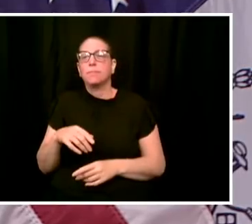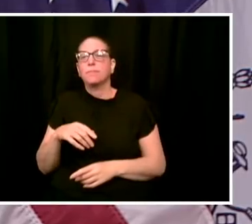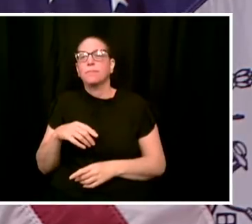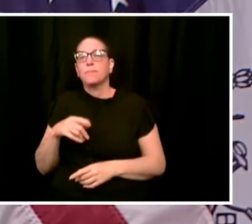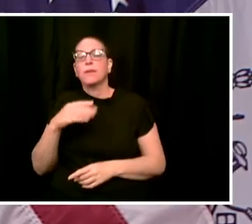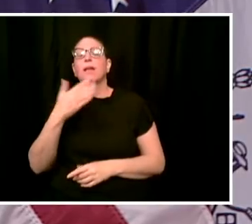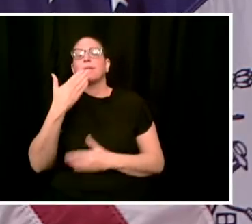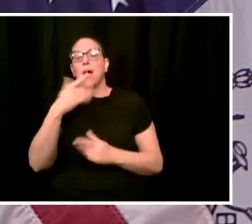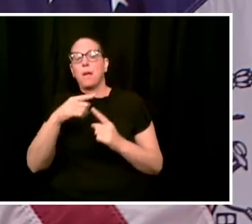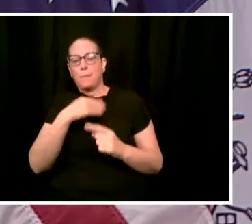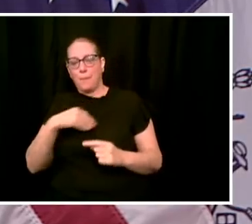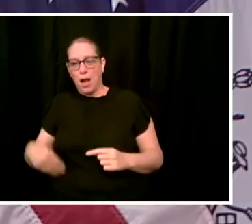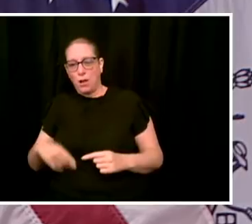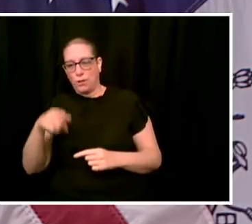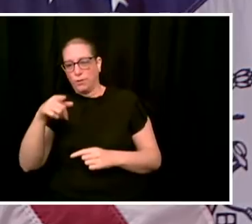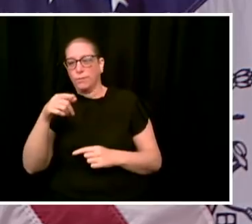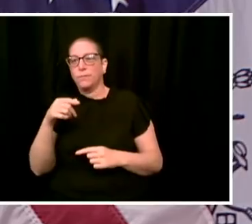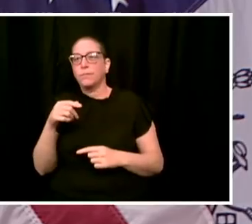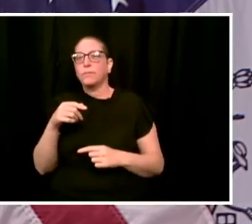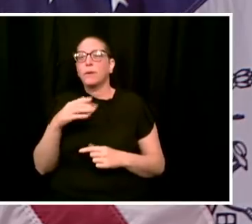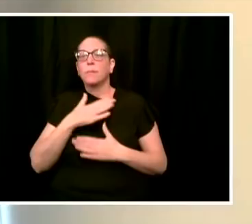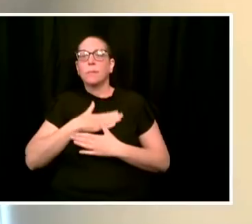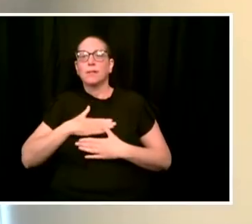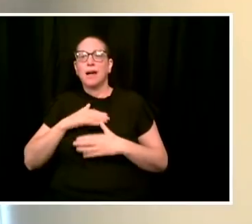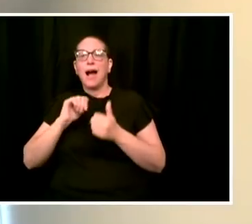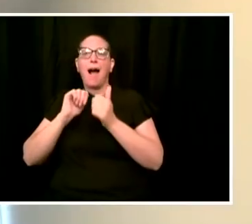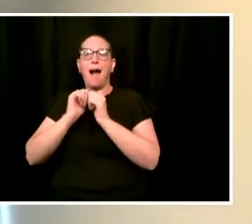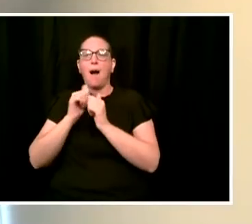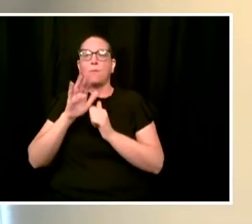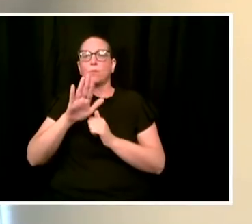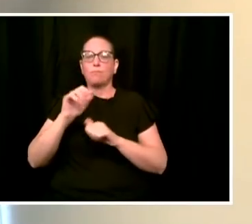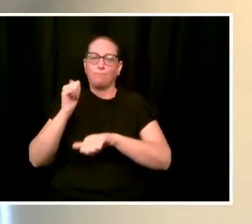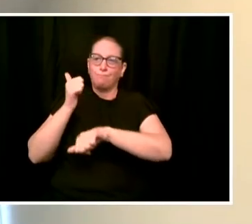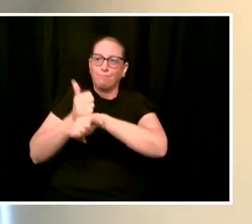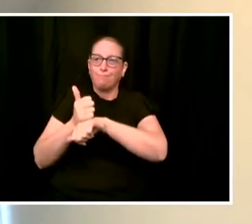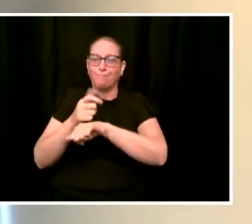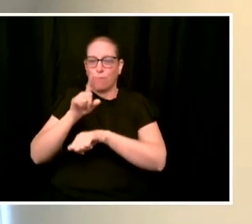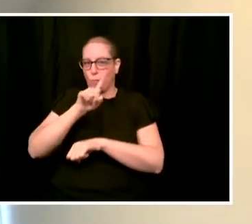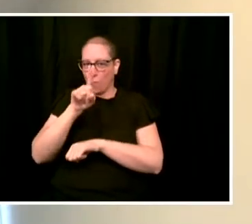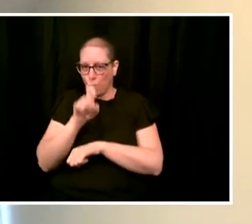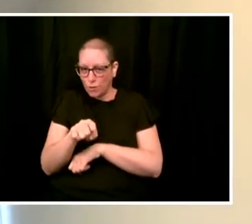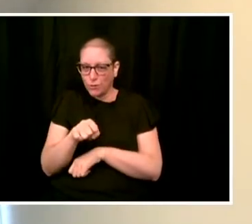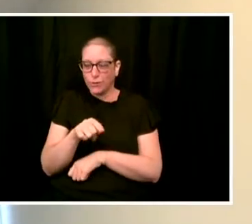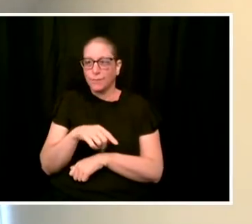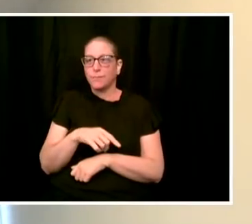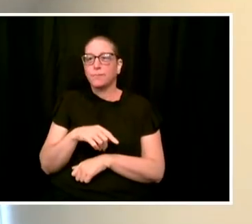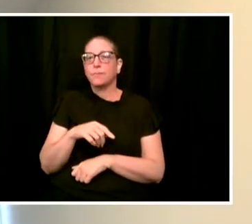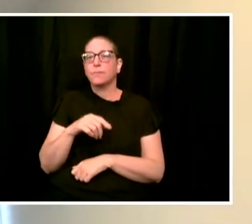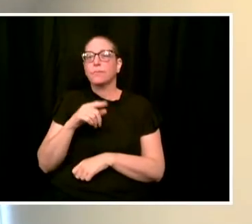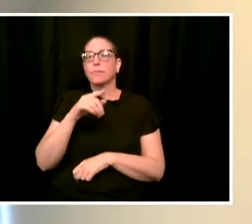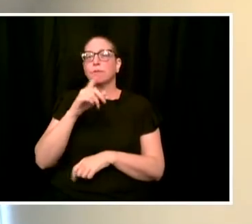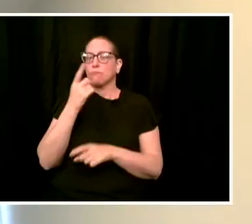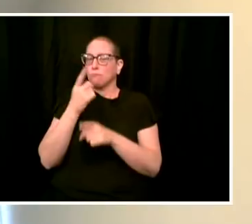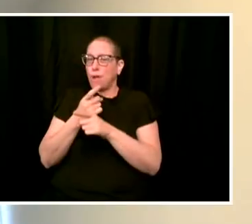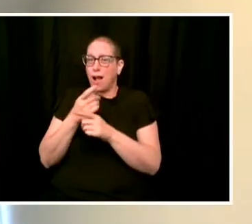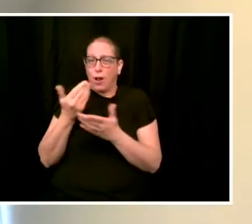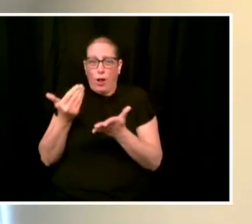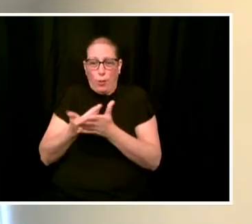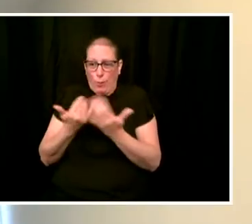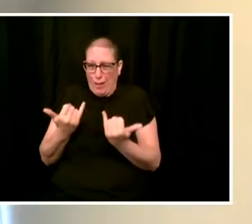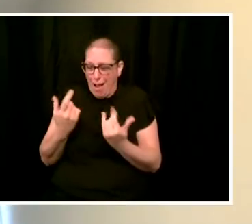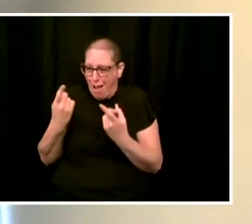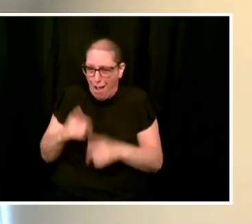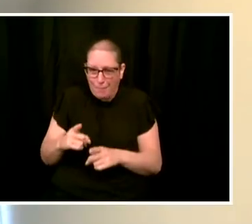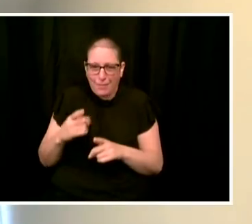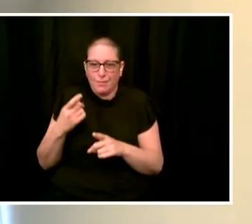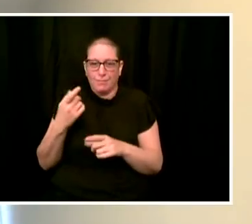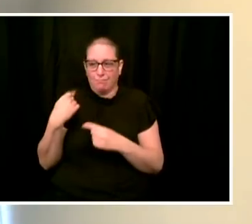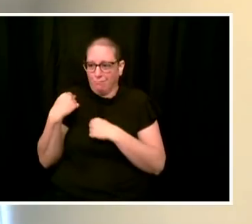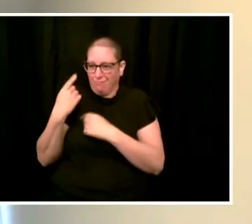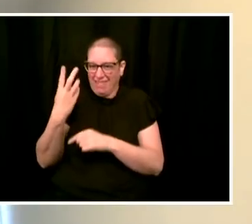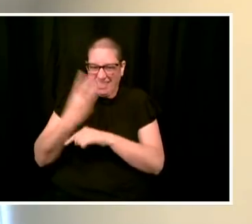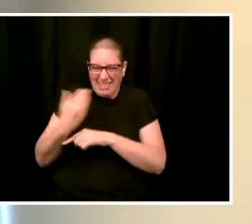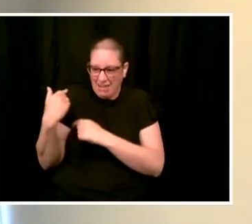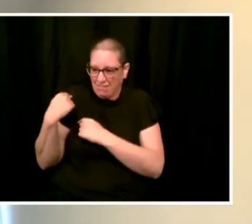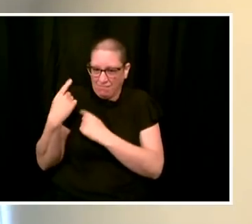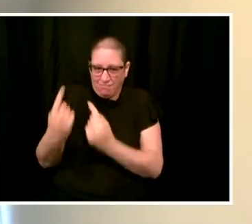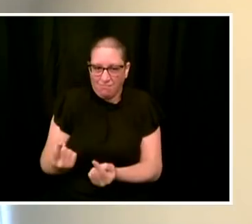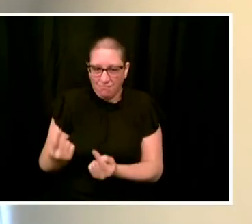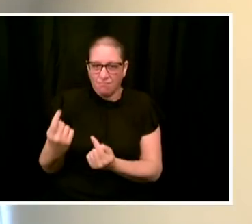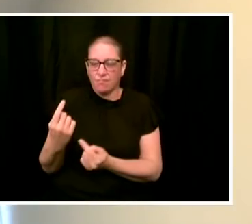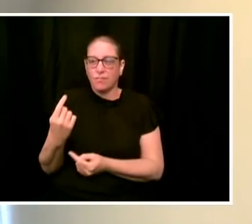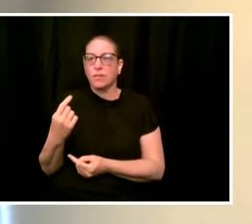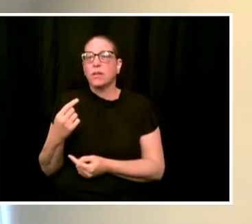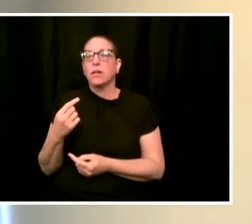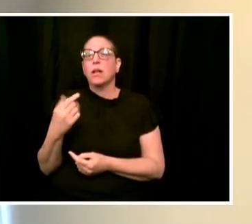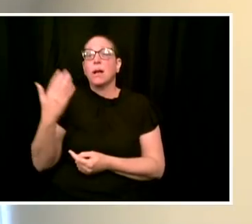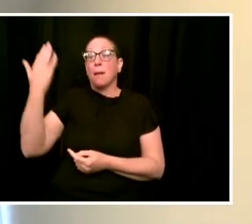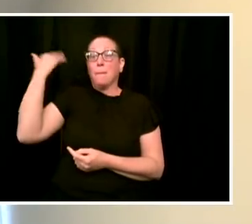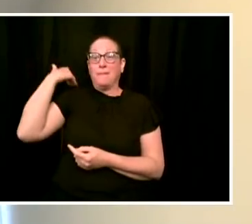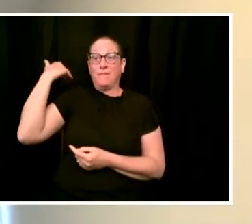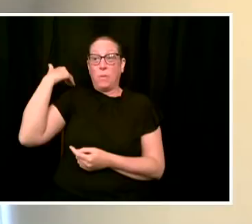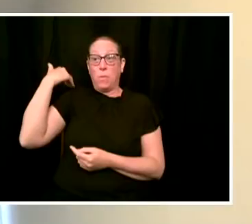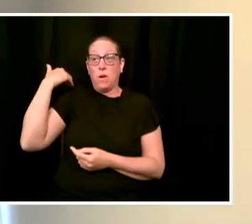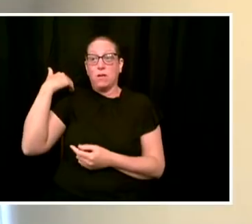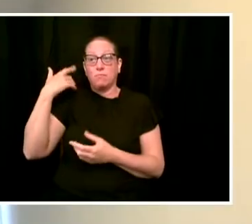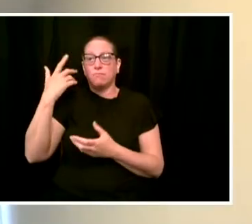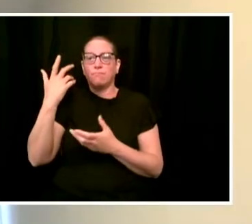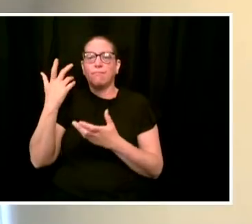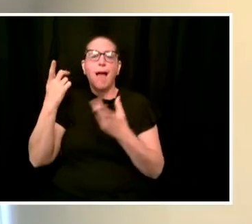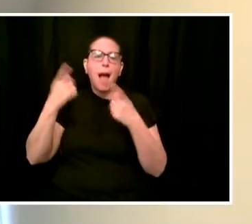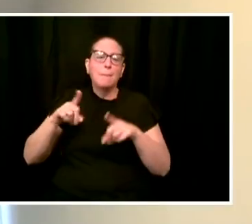BRINGING THEM